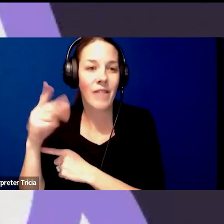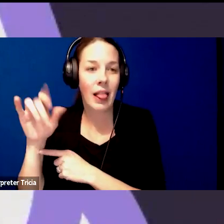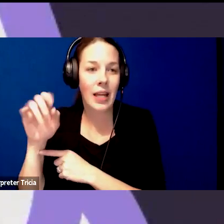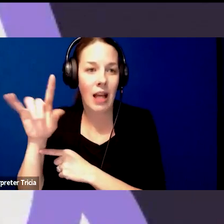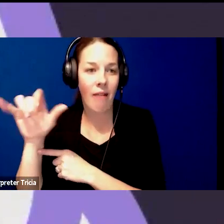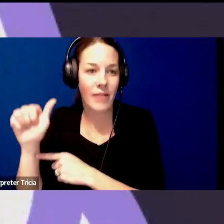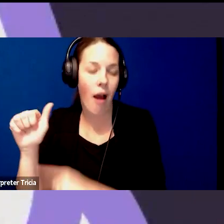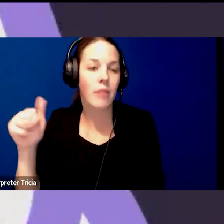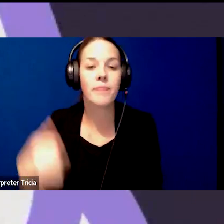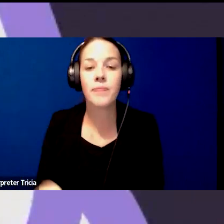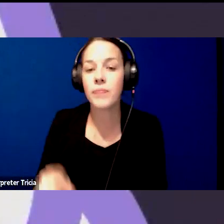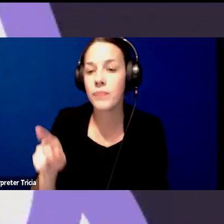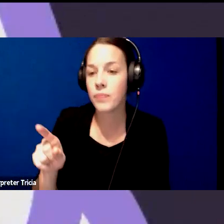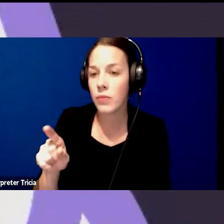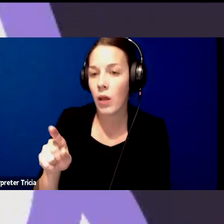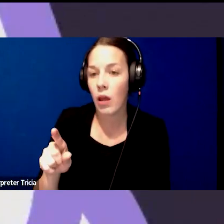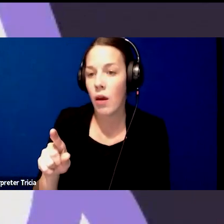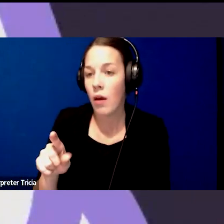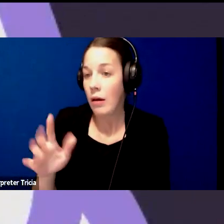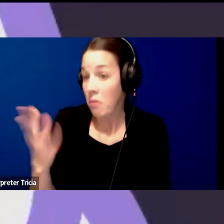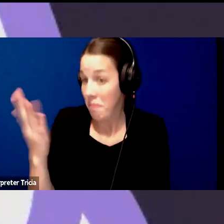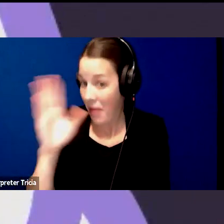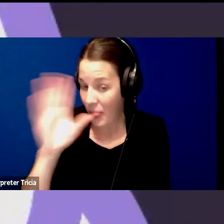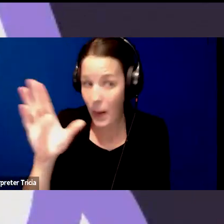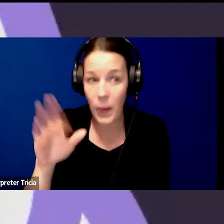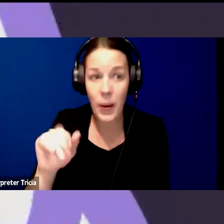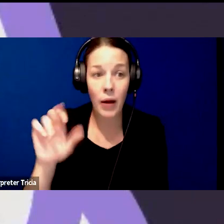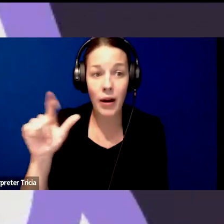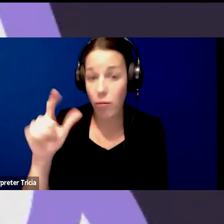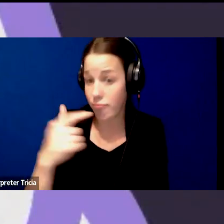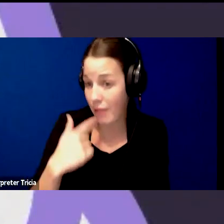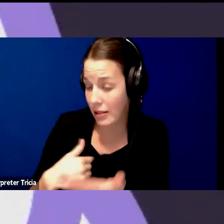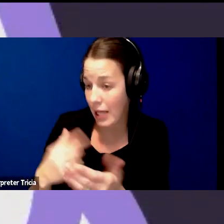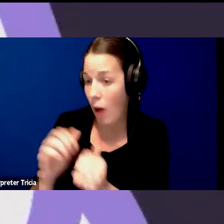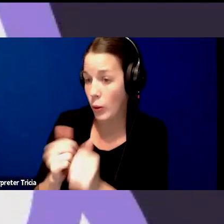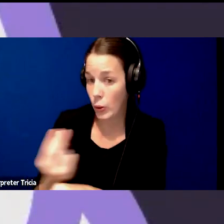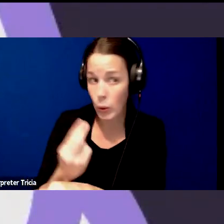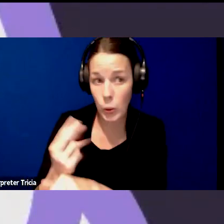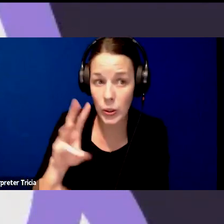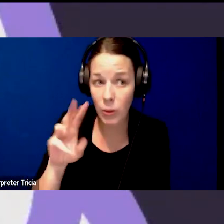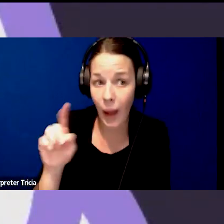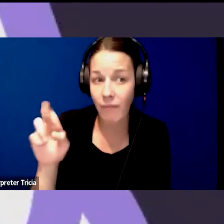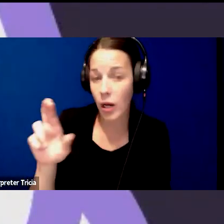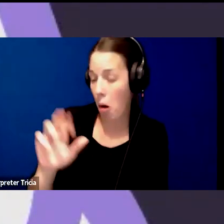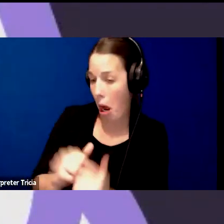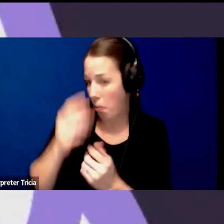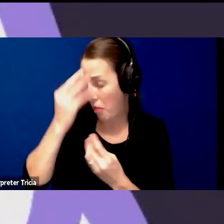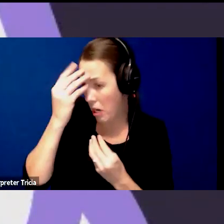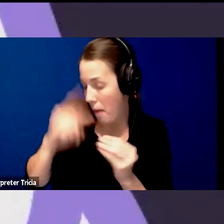Can you tell us about maybe how you've used the wayfinder or how you're thinking of using the wayfinder, for your local arts